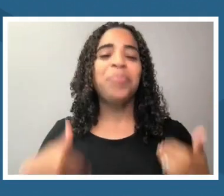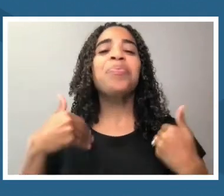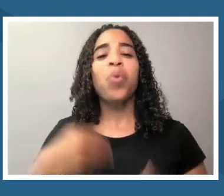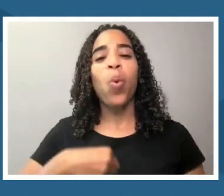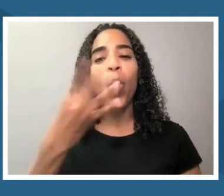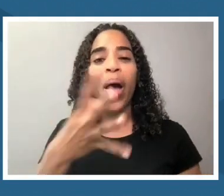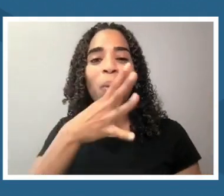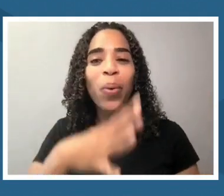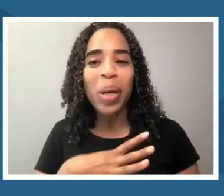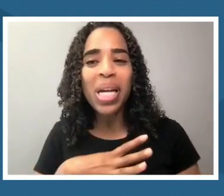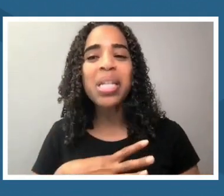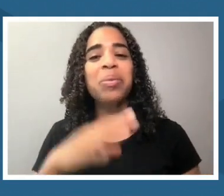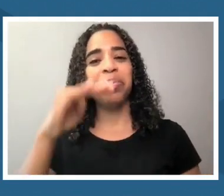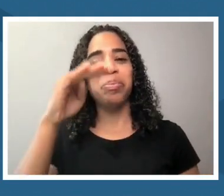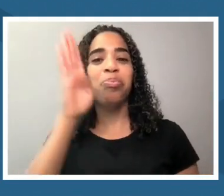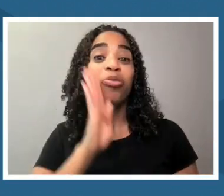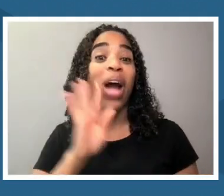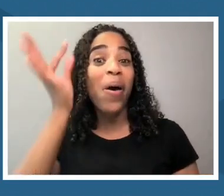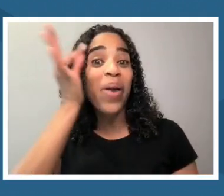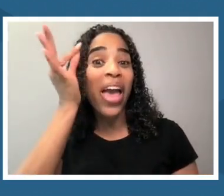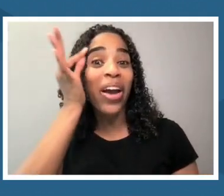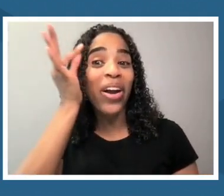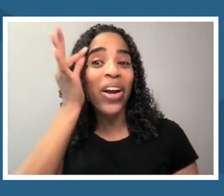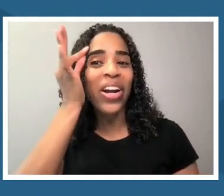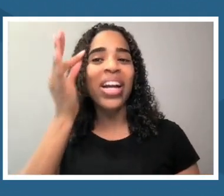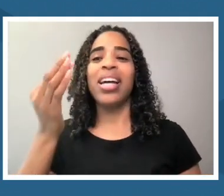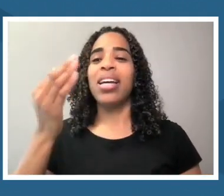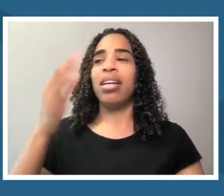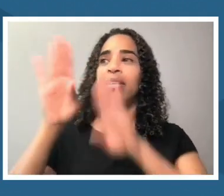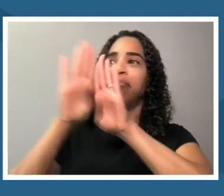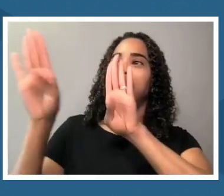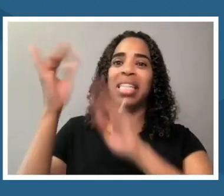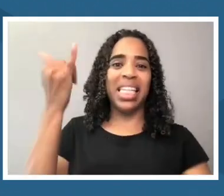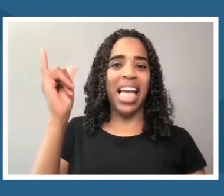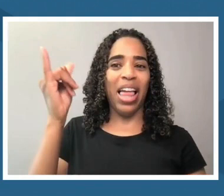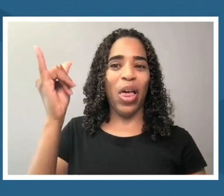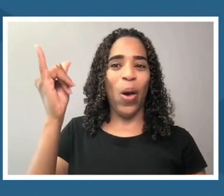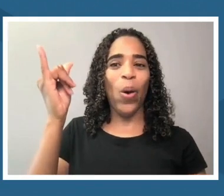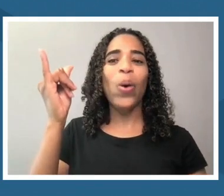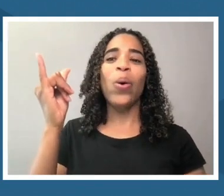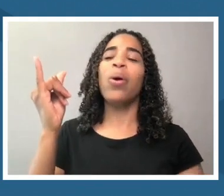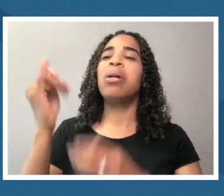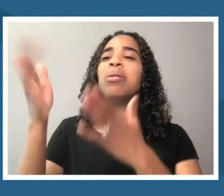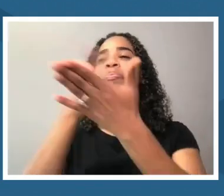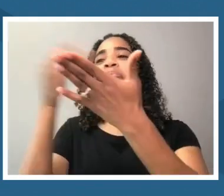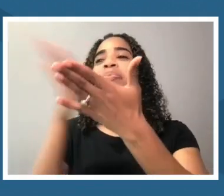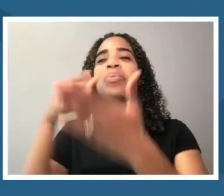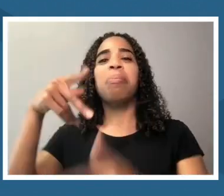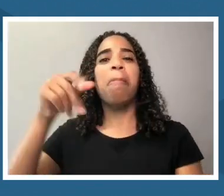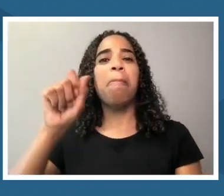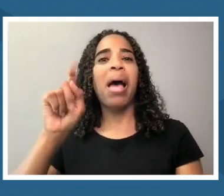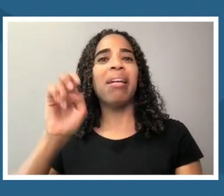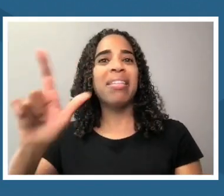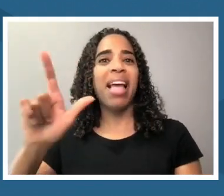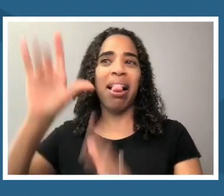brown hair sitting in front of a yellow wall with a nice pastel painting behind